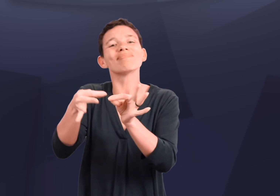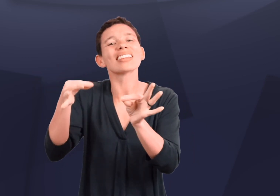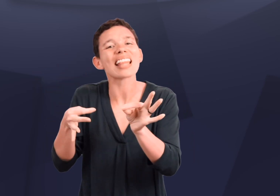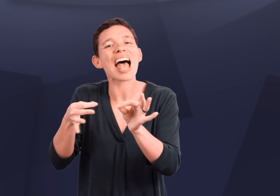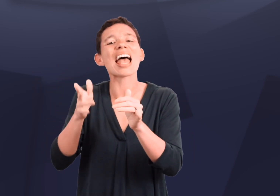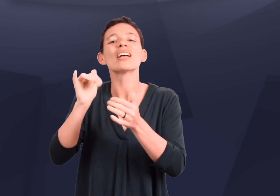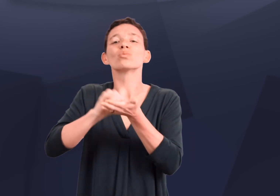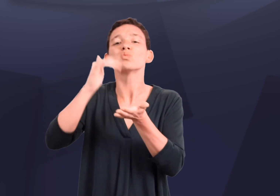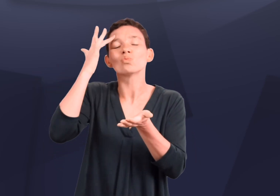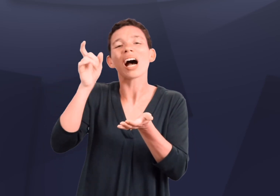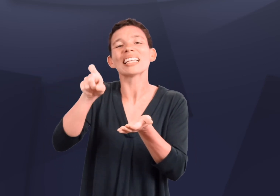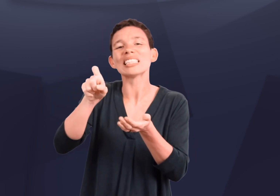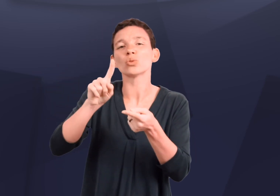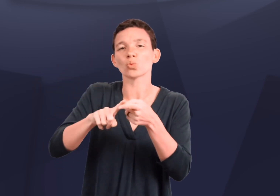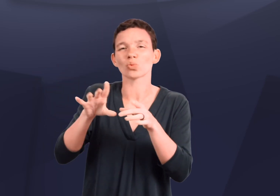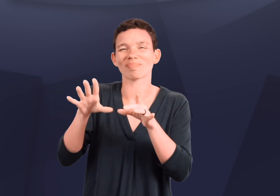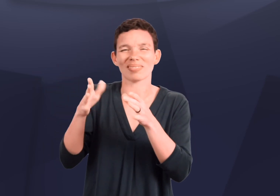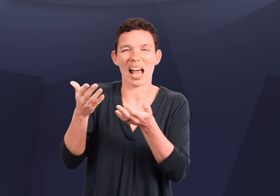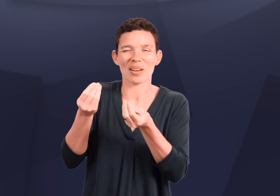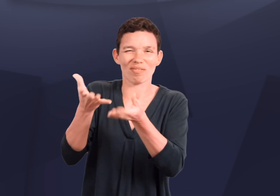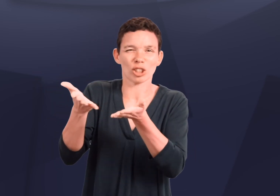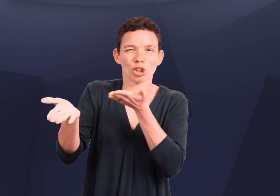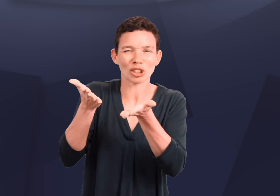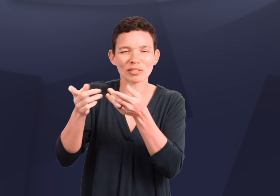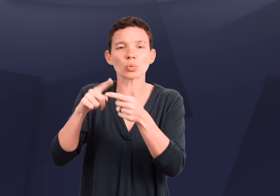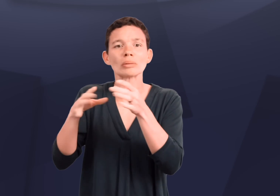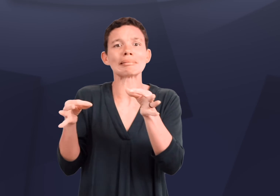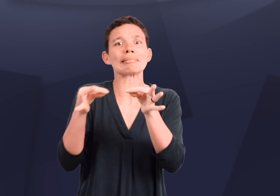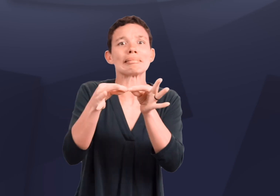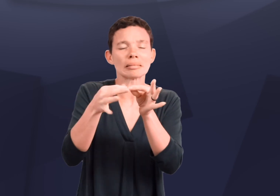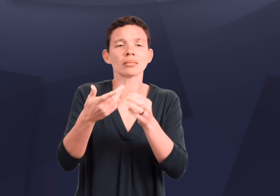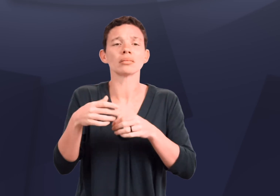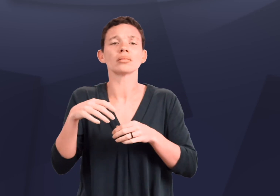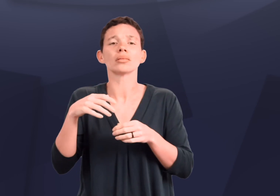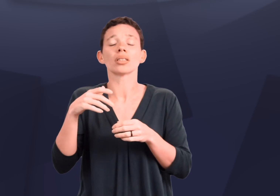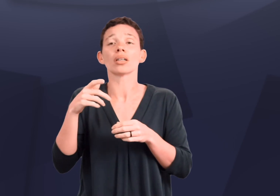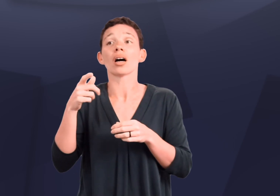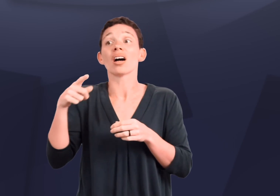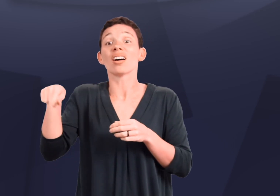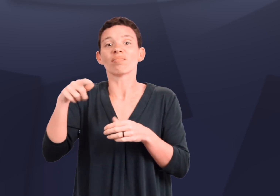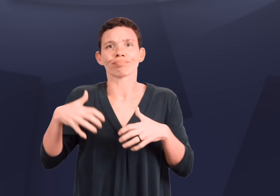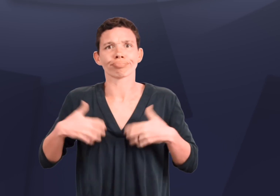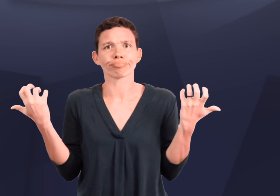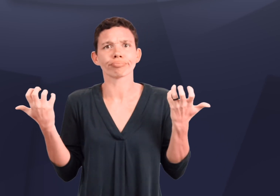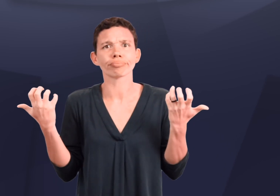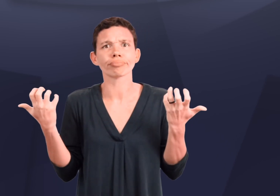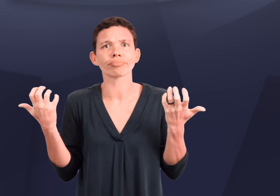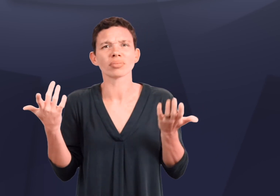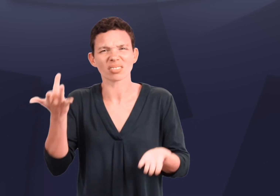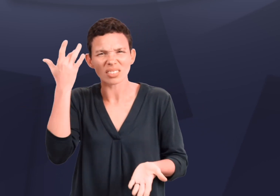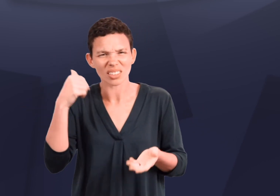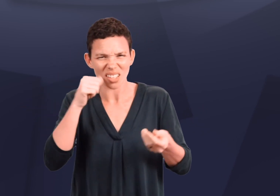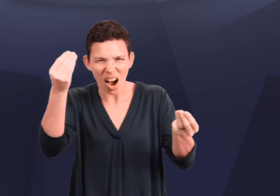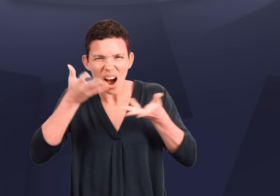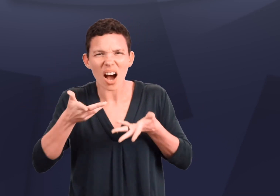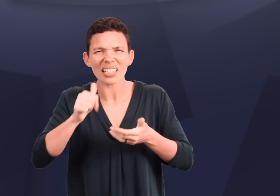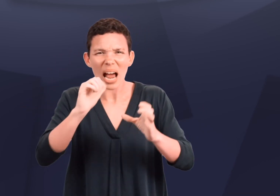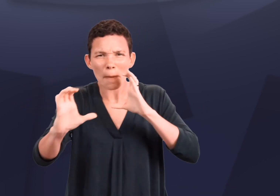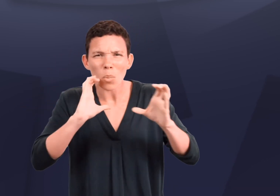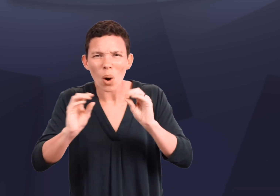After you explain what services will be provided, the parents are outraged to learn that their child is very delayed, and they were not informed.